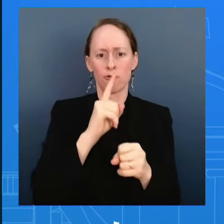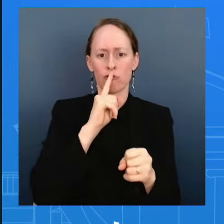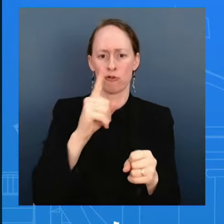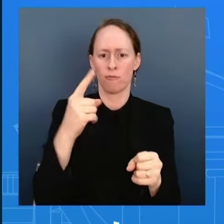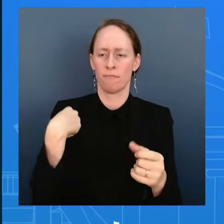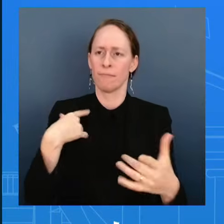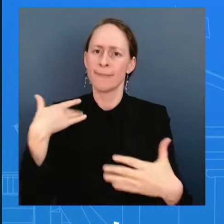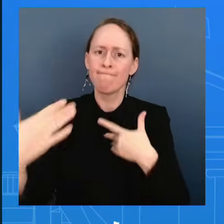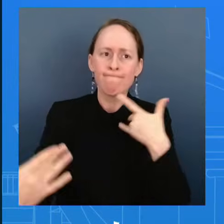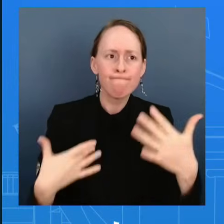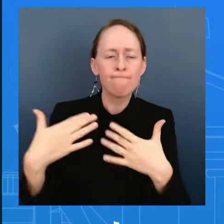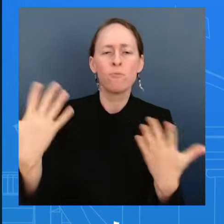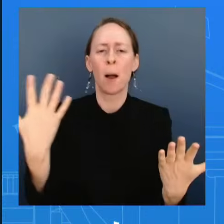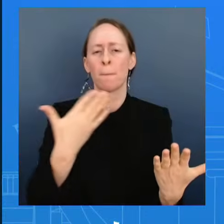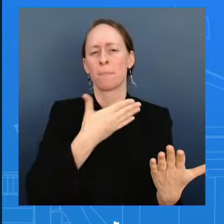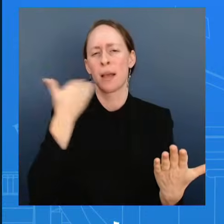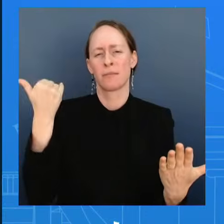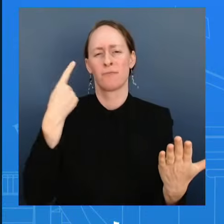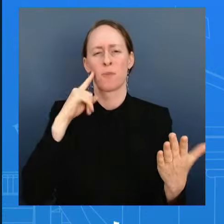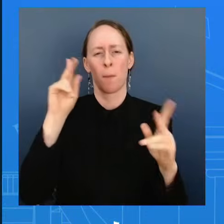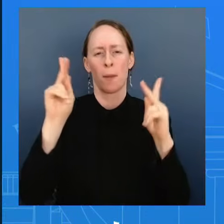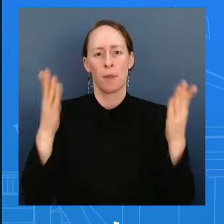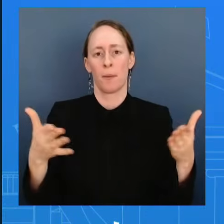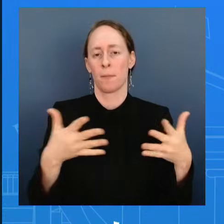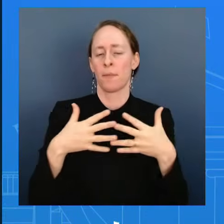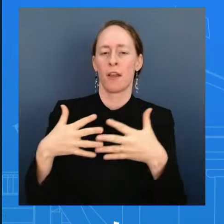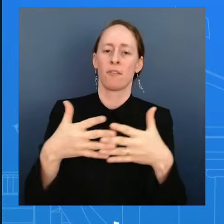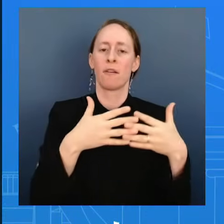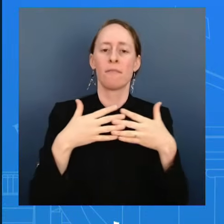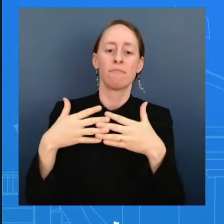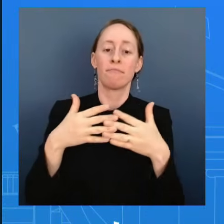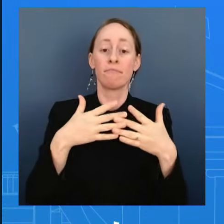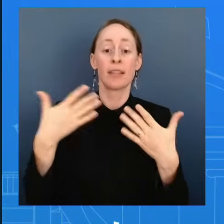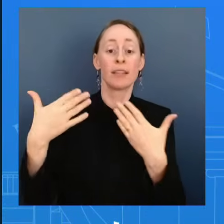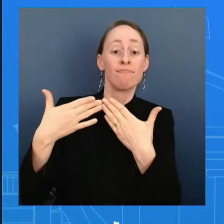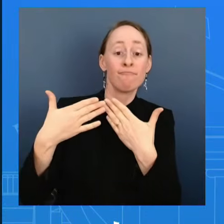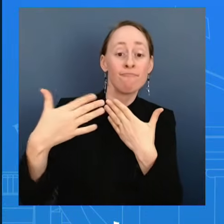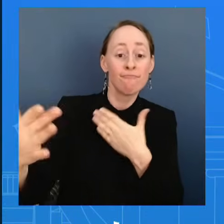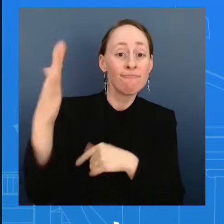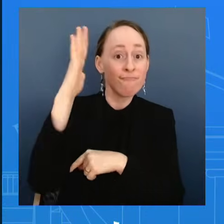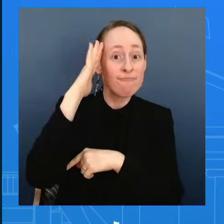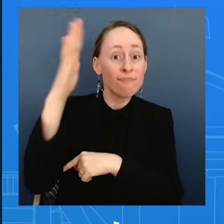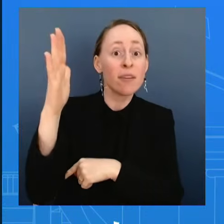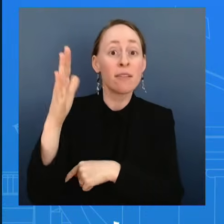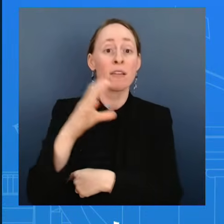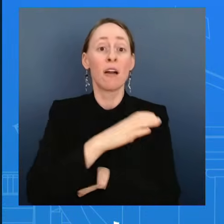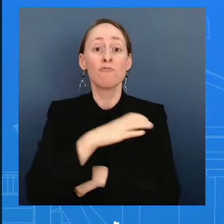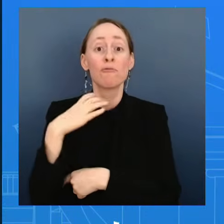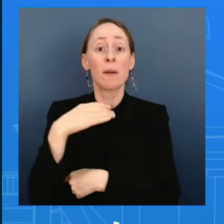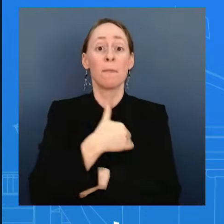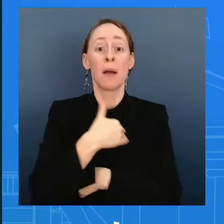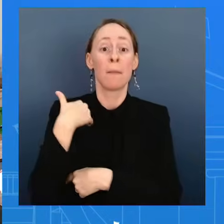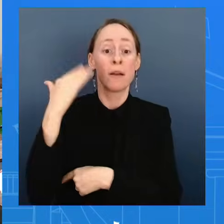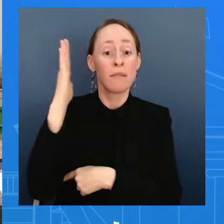which is the Middle East. And so, the conversations happen. The -- we have to continue -- we have to continue to have these conversations.